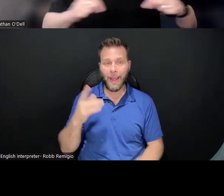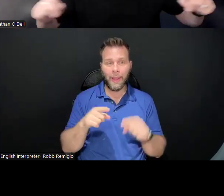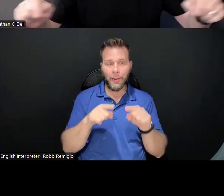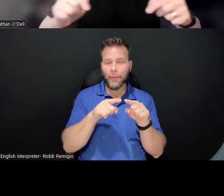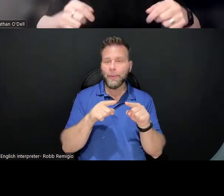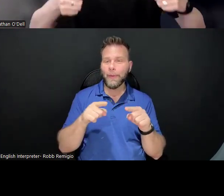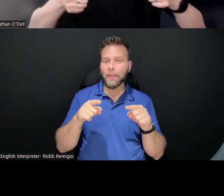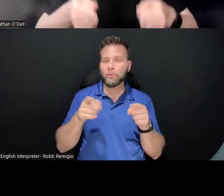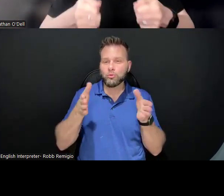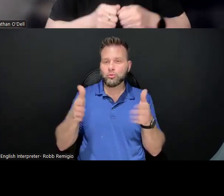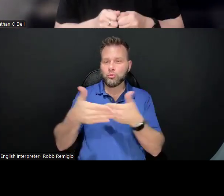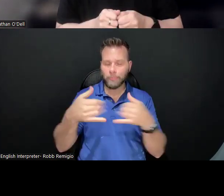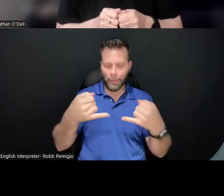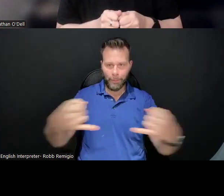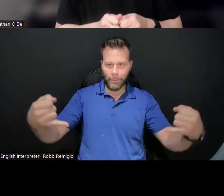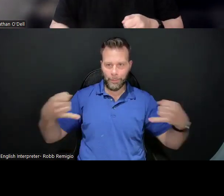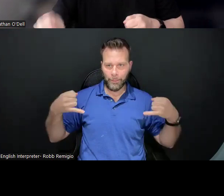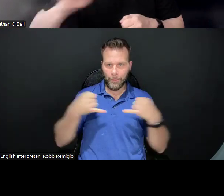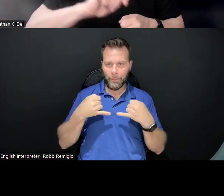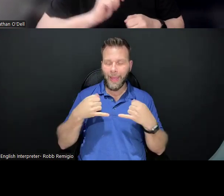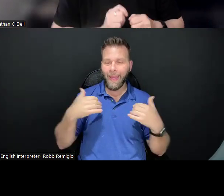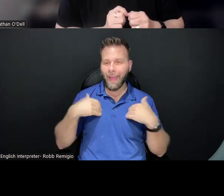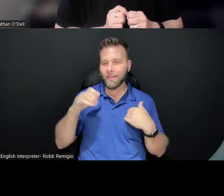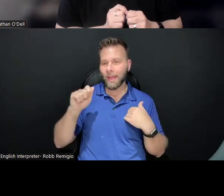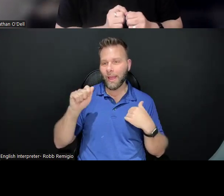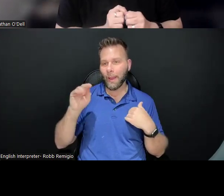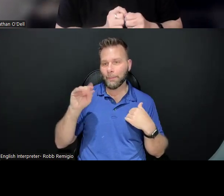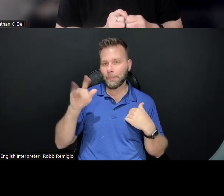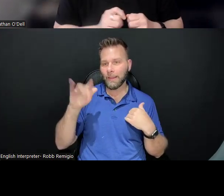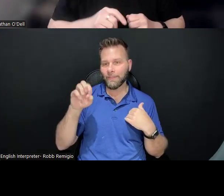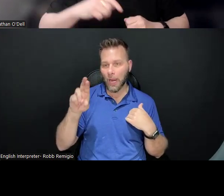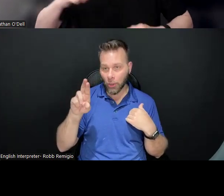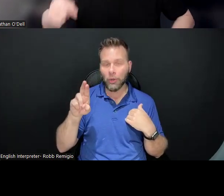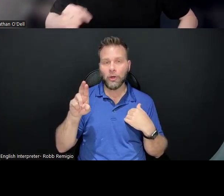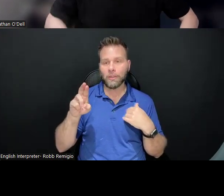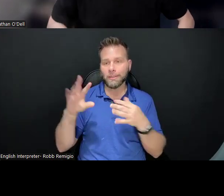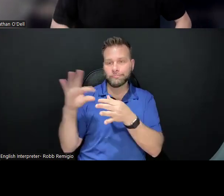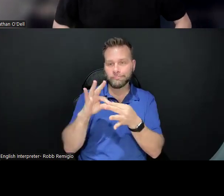It is called a loop because it encircles the perimeter of a amplifier, which is connected to the sound system.